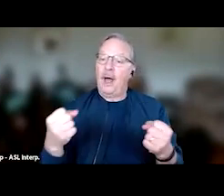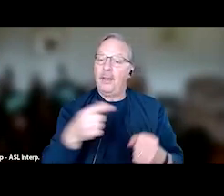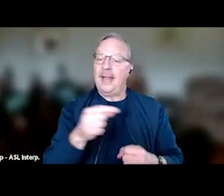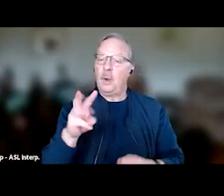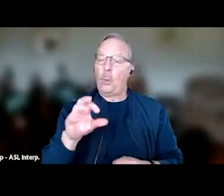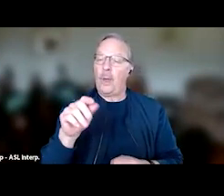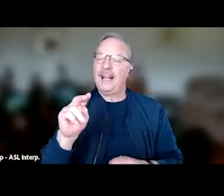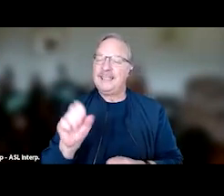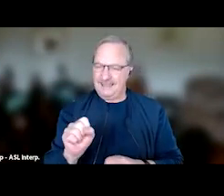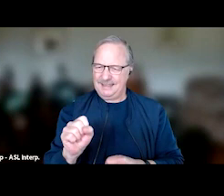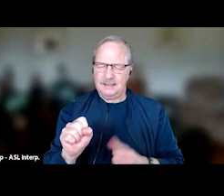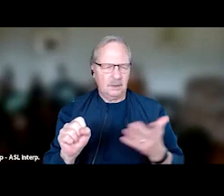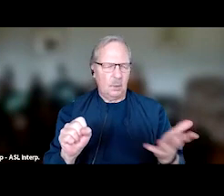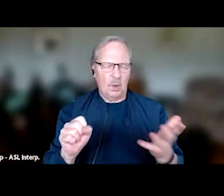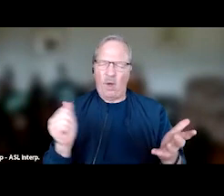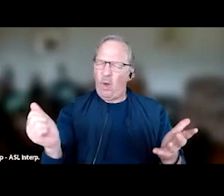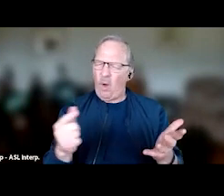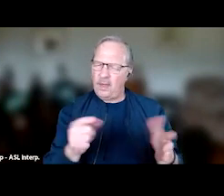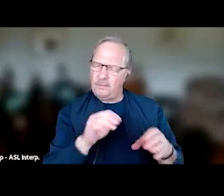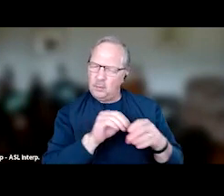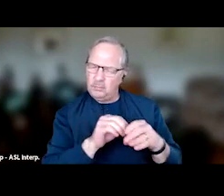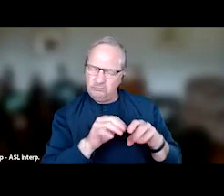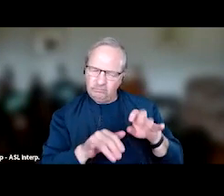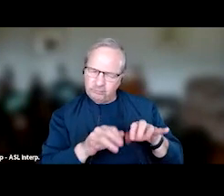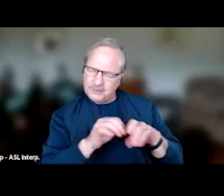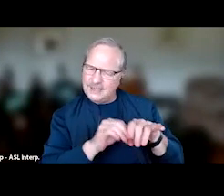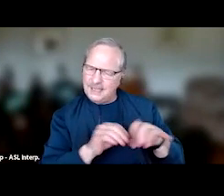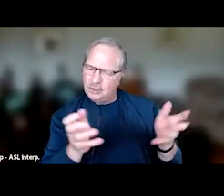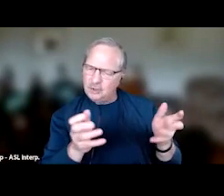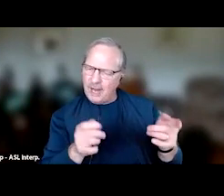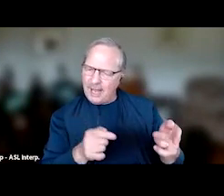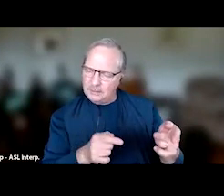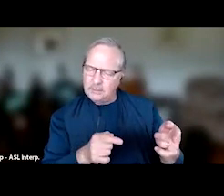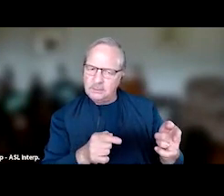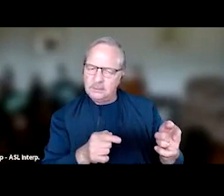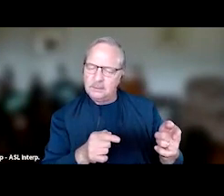With what you all have entered into chat, we kind of pulled a few that we just wanna talk about today.